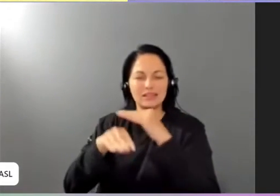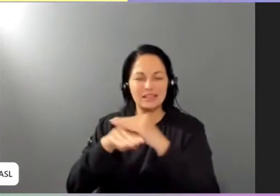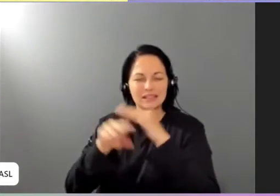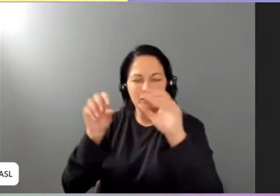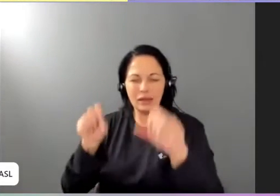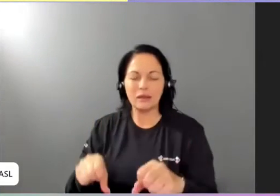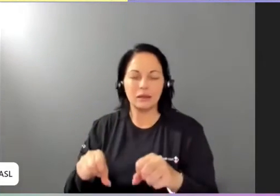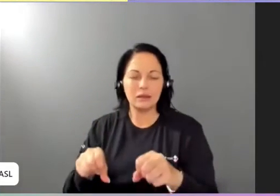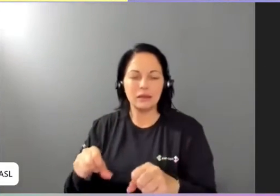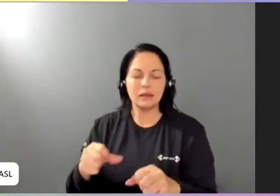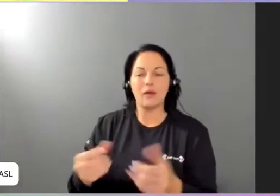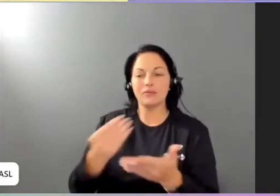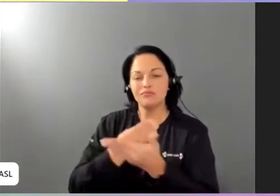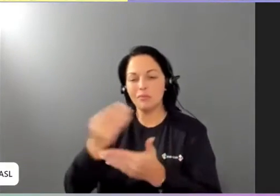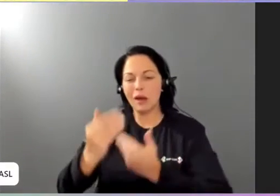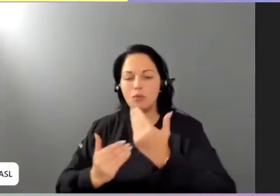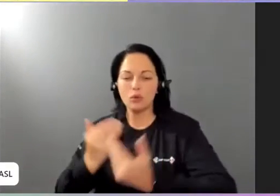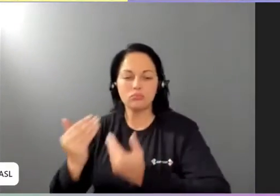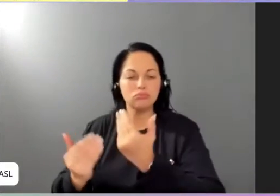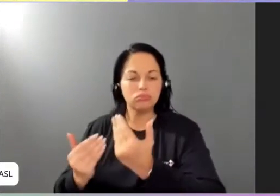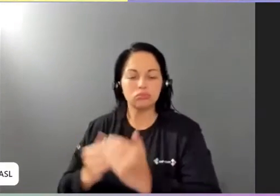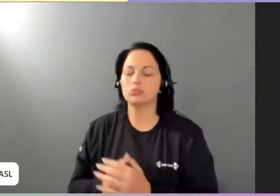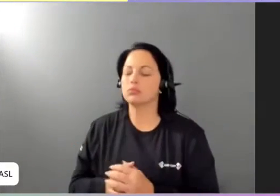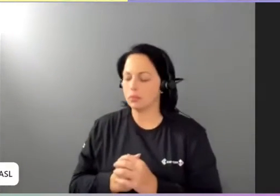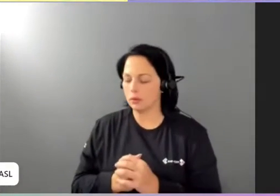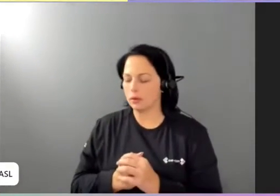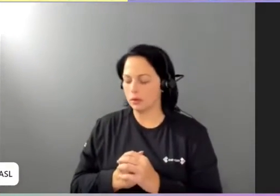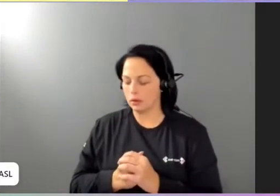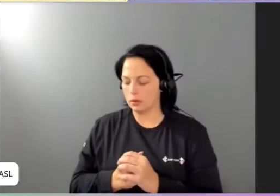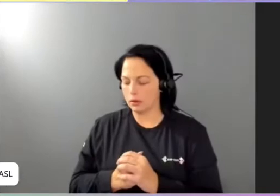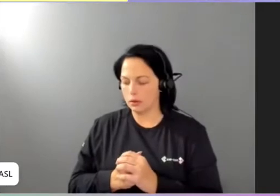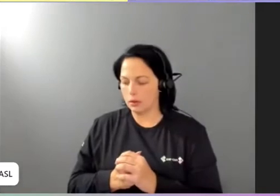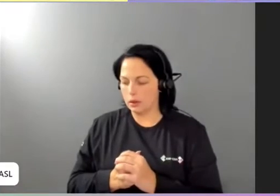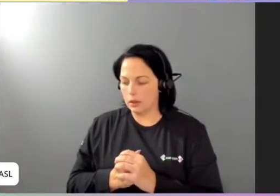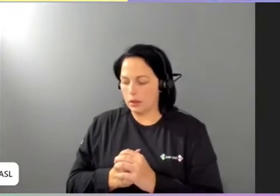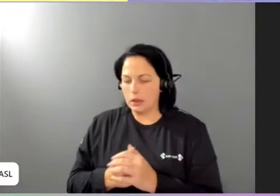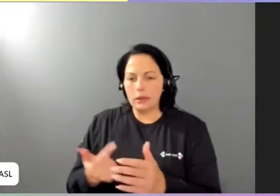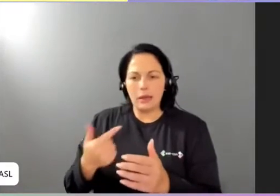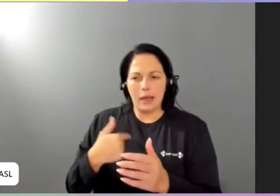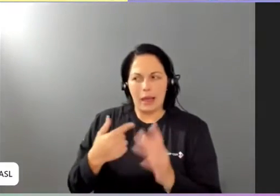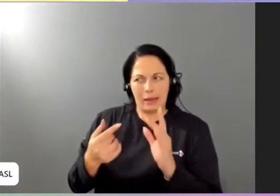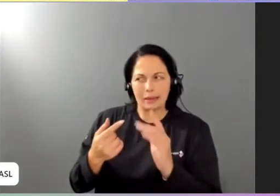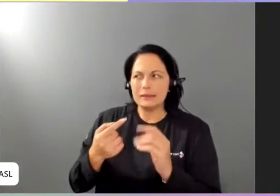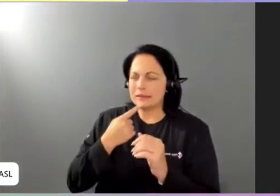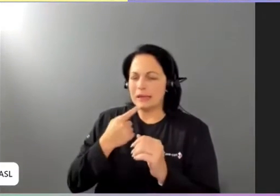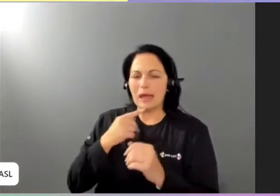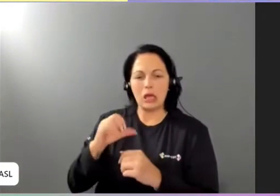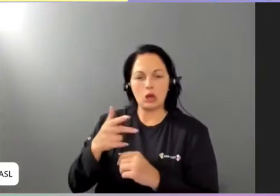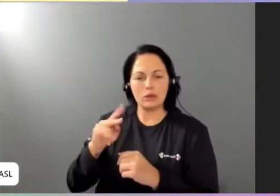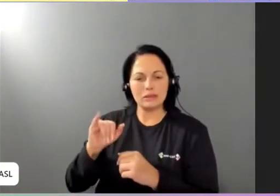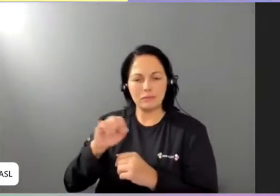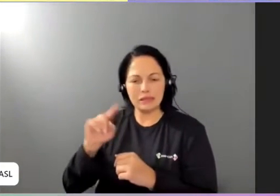organizations change how they bind deployment, much more focused on accessibility as part of the procurement